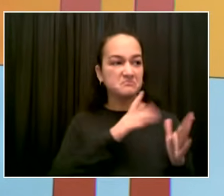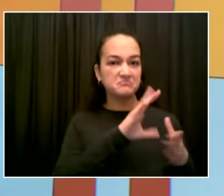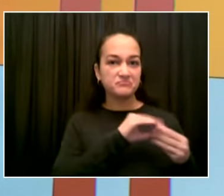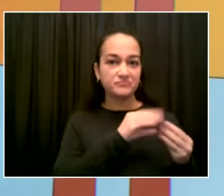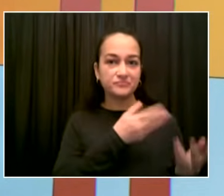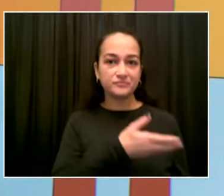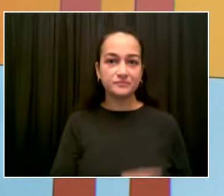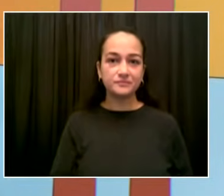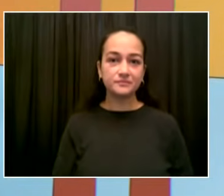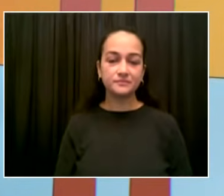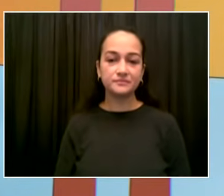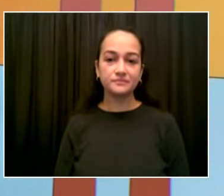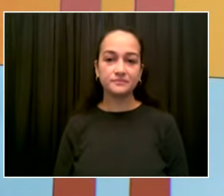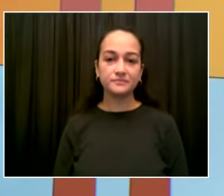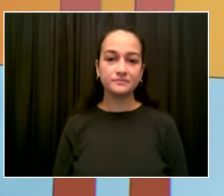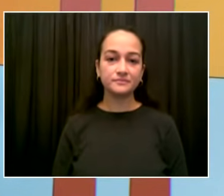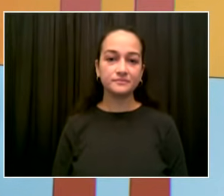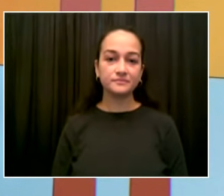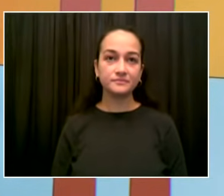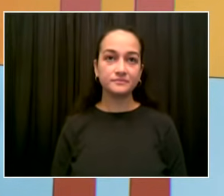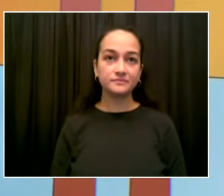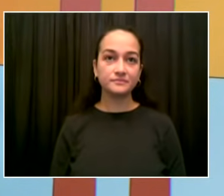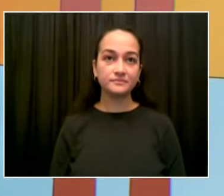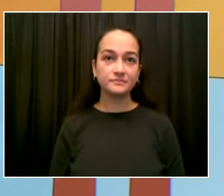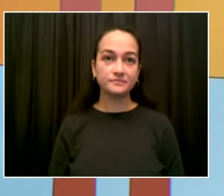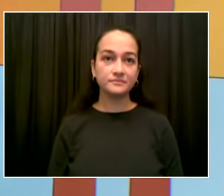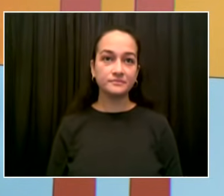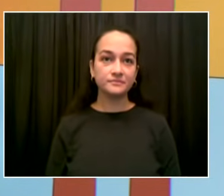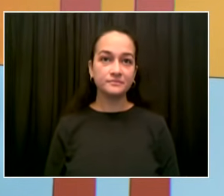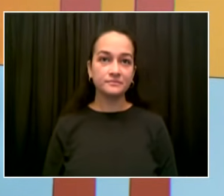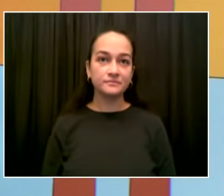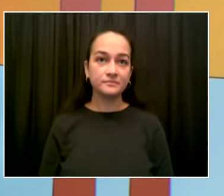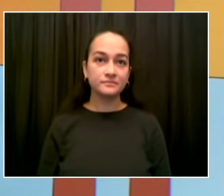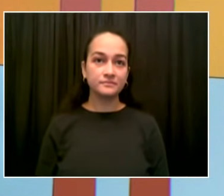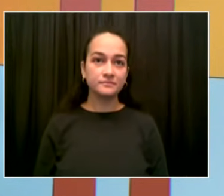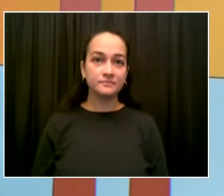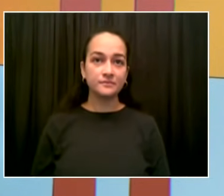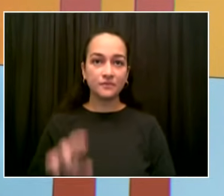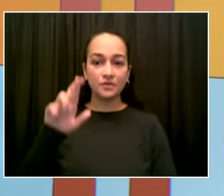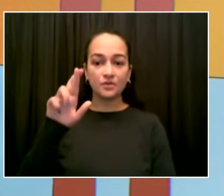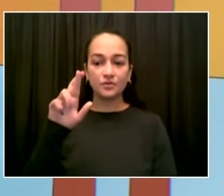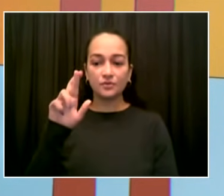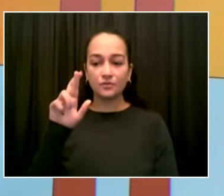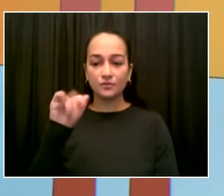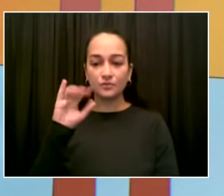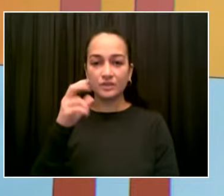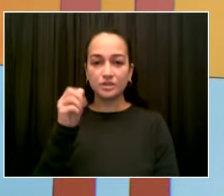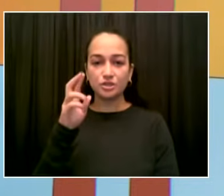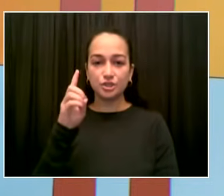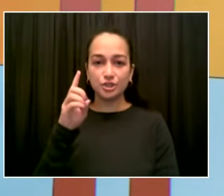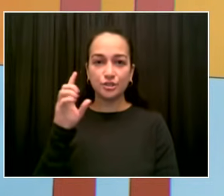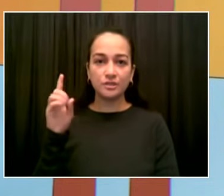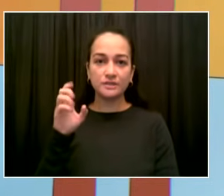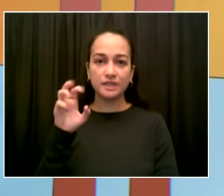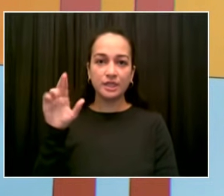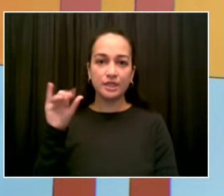CE.AS CHIEF OF APPEALS■ç FOR THE LAW EPDARTMENT RICHARD DEARING.